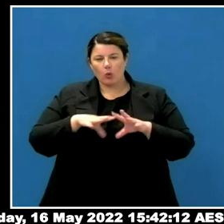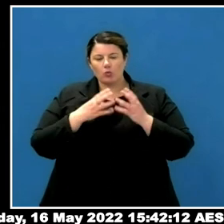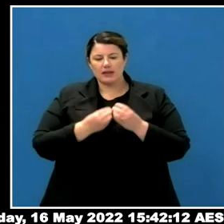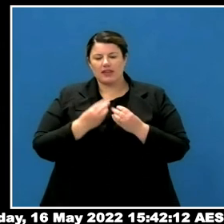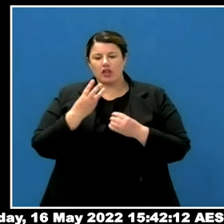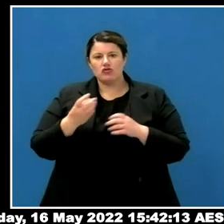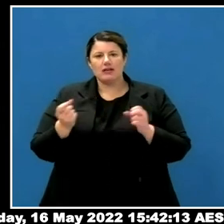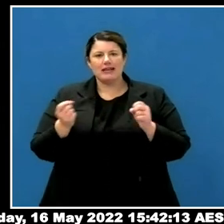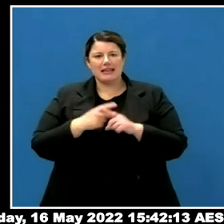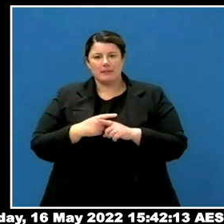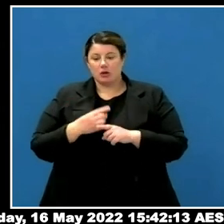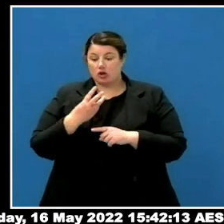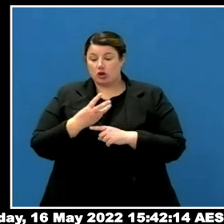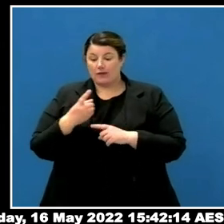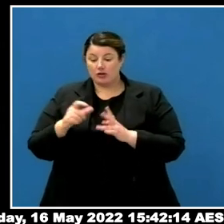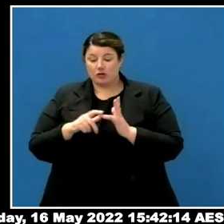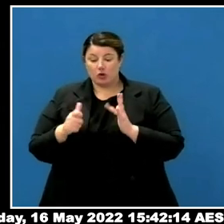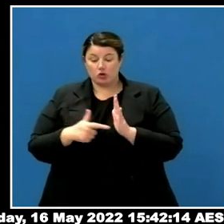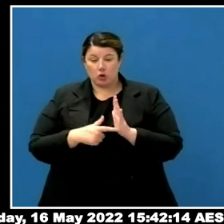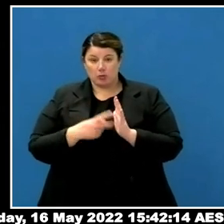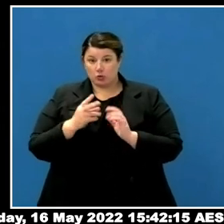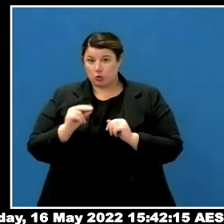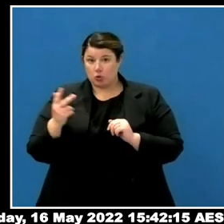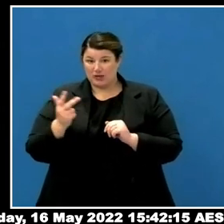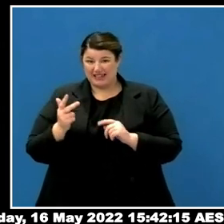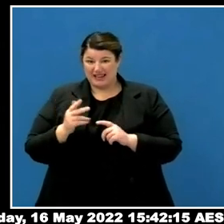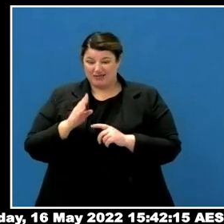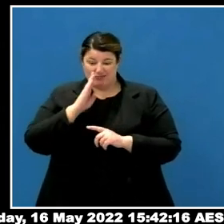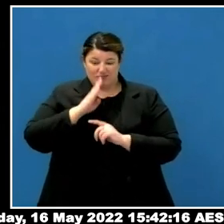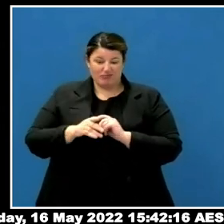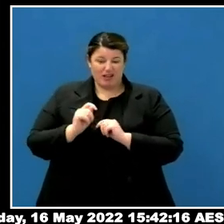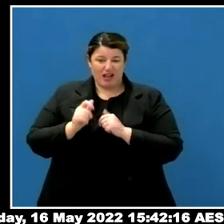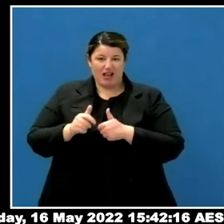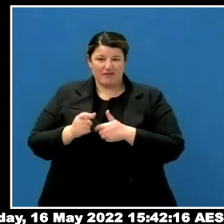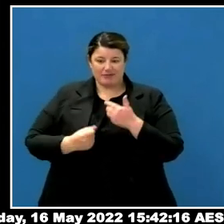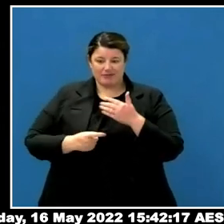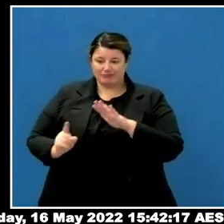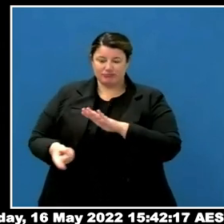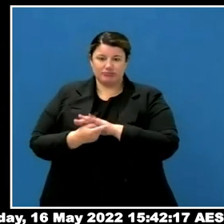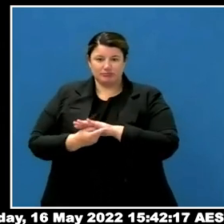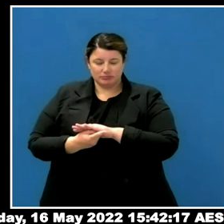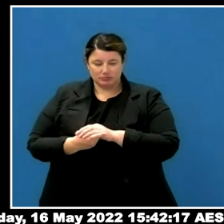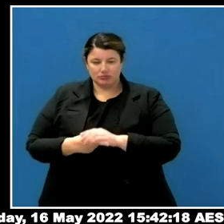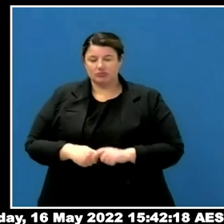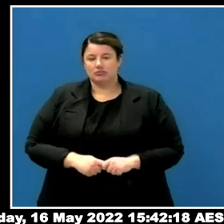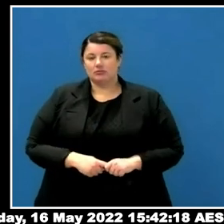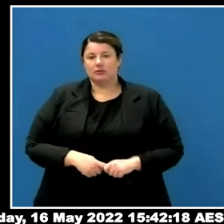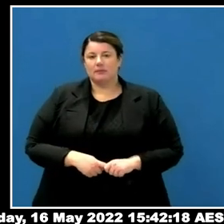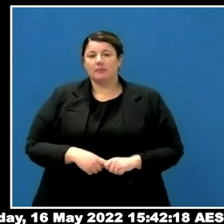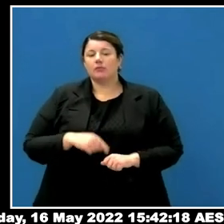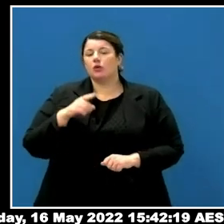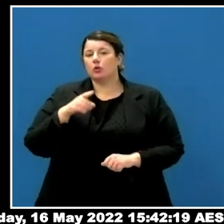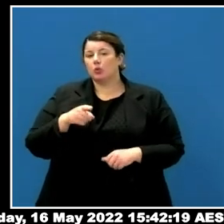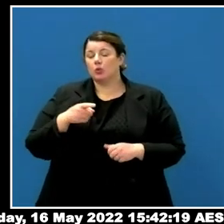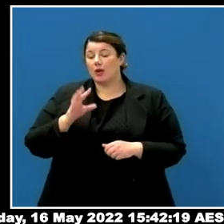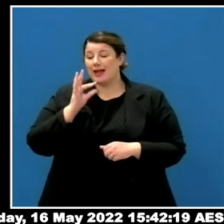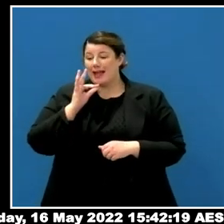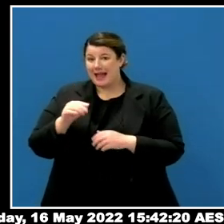2018, shortly after this incident, 11 days, and you asked the Team Leader for an update on the incident at Bondi Beach last Saturday.